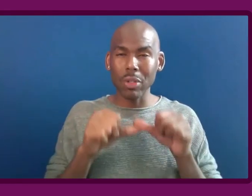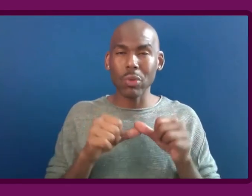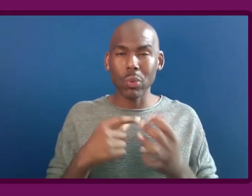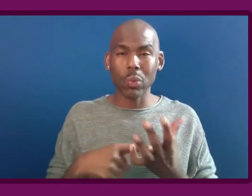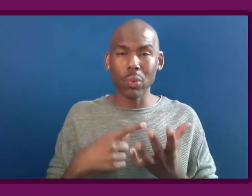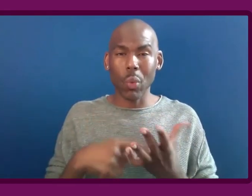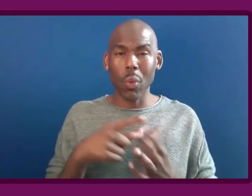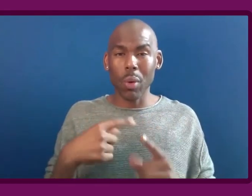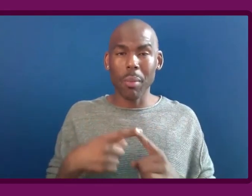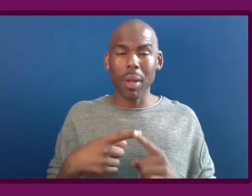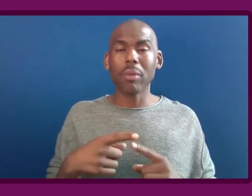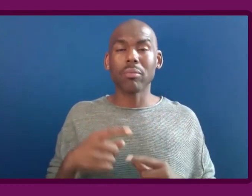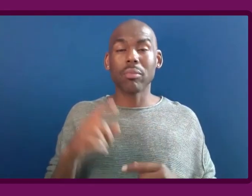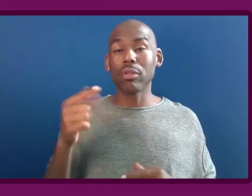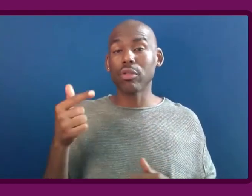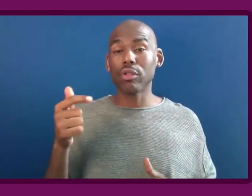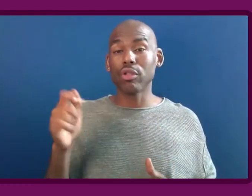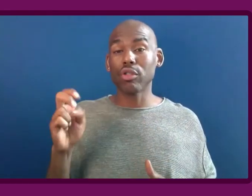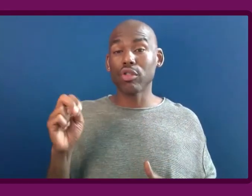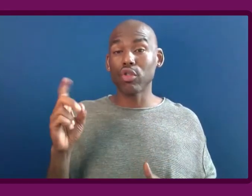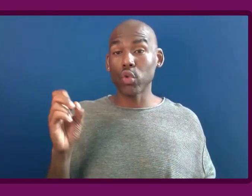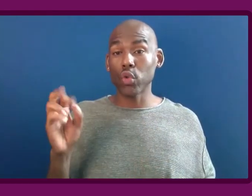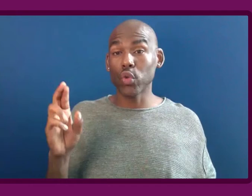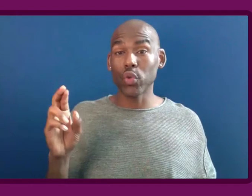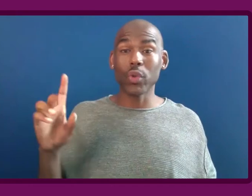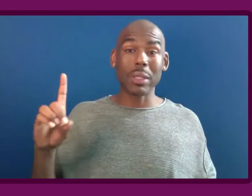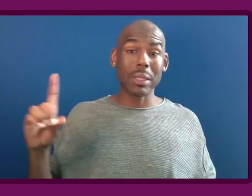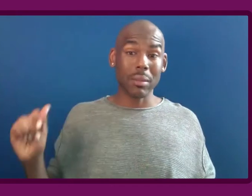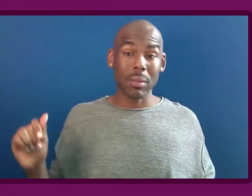by being next to other women with disabilities and their experiences, with their own stories.